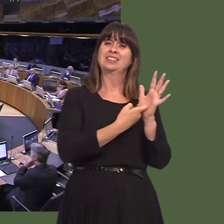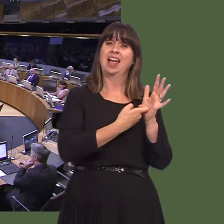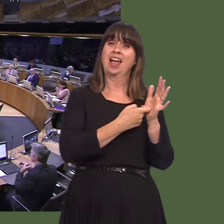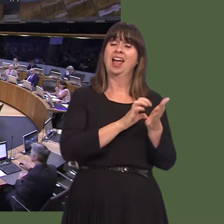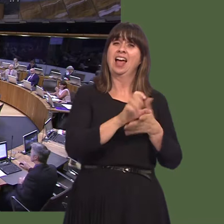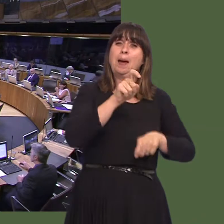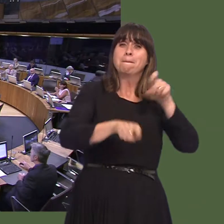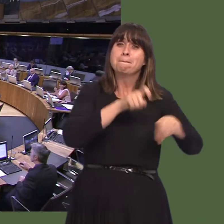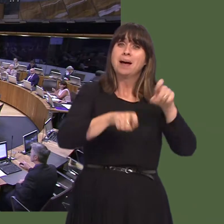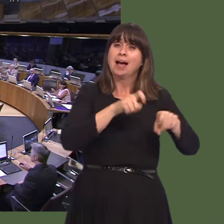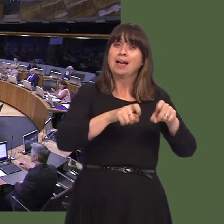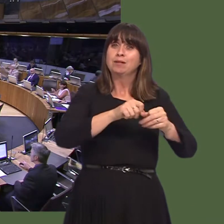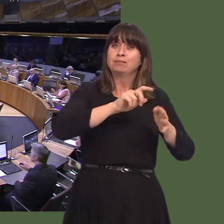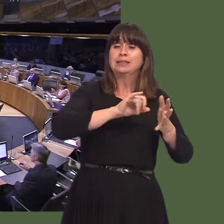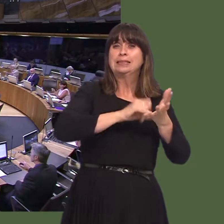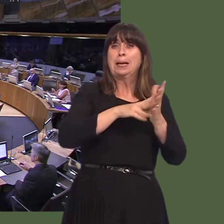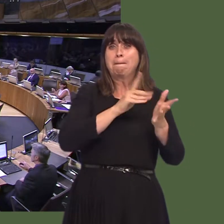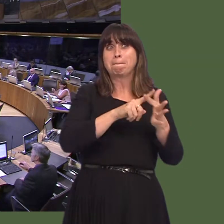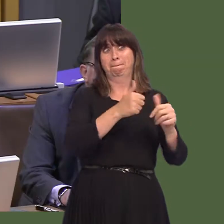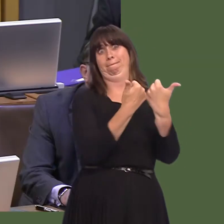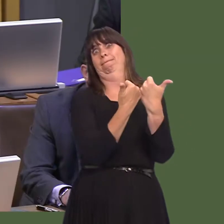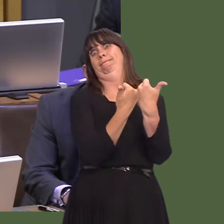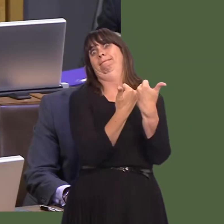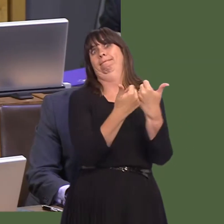bike scheme has finally come to lifeóI'm really pleased about thatóand there are more